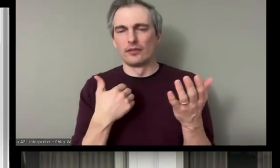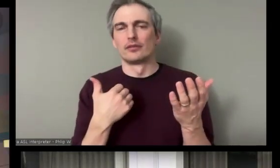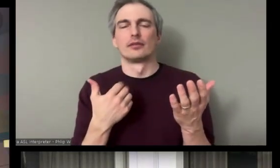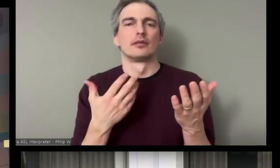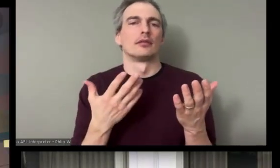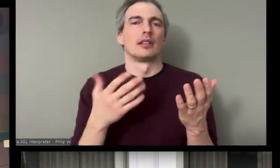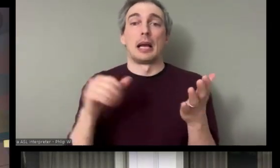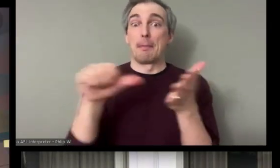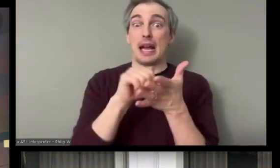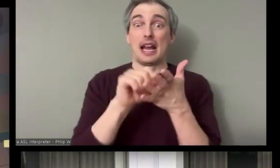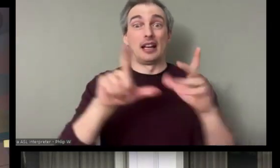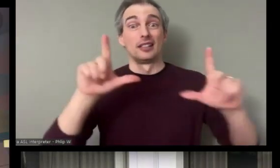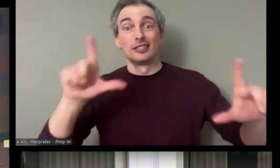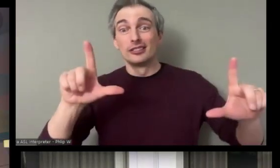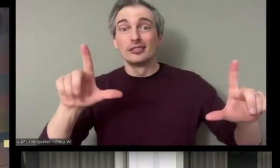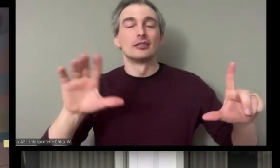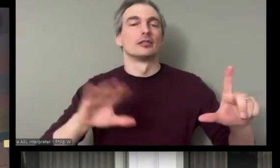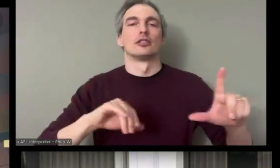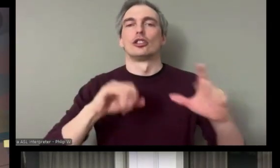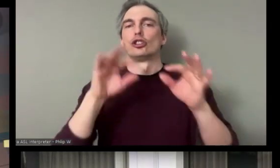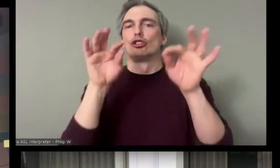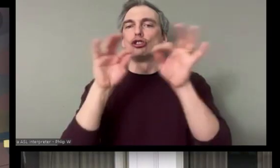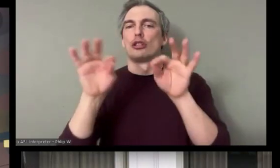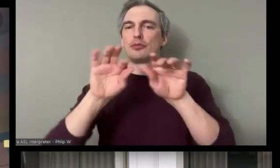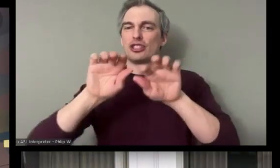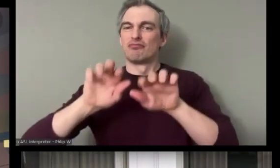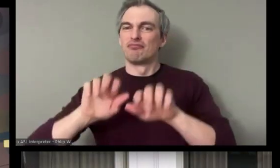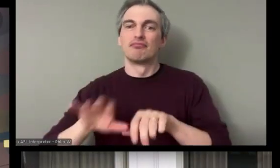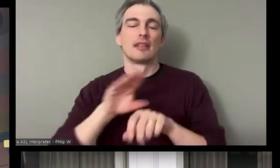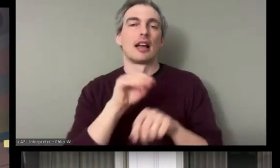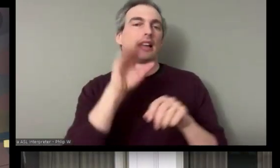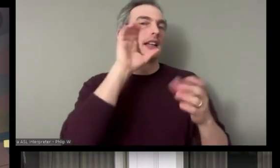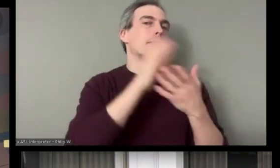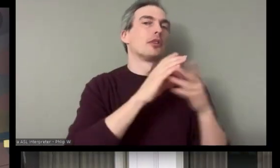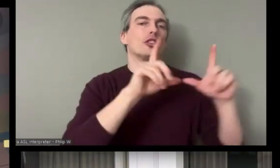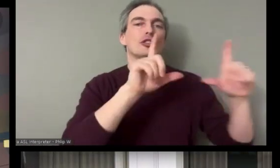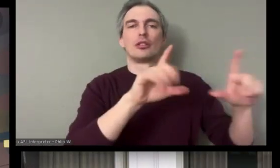This is me. In the Fireplace World.